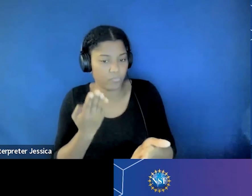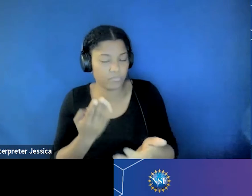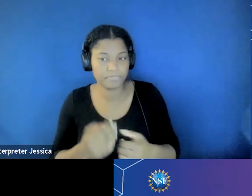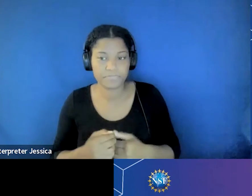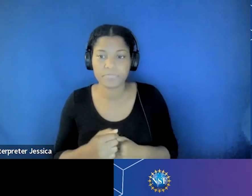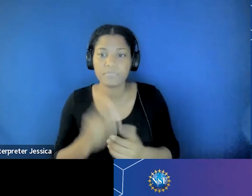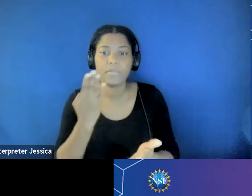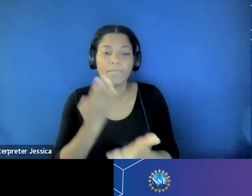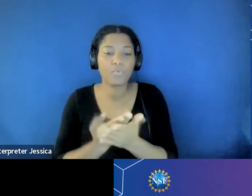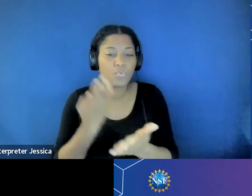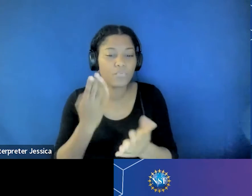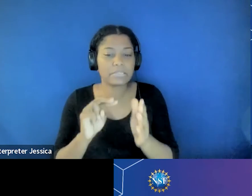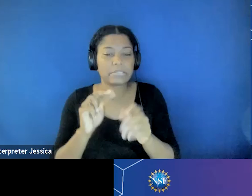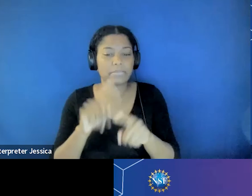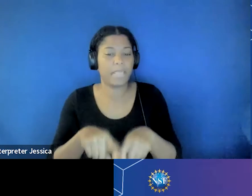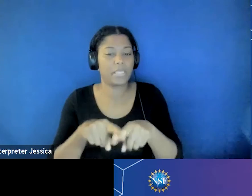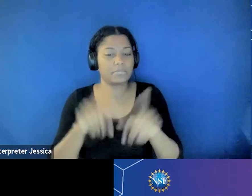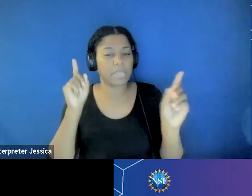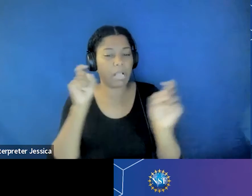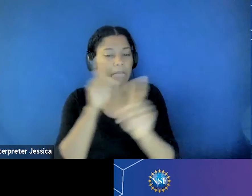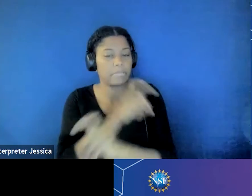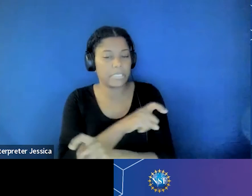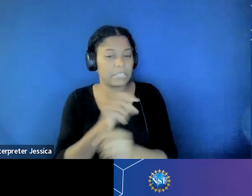on the complexity of the instrument. So,